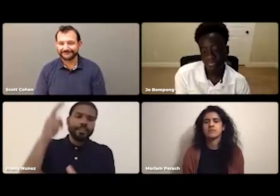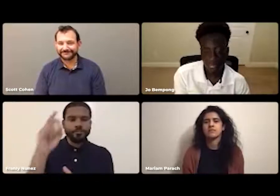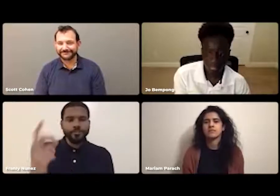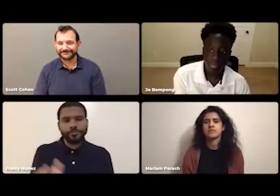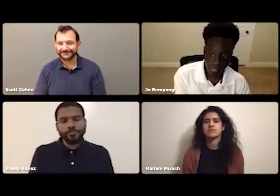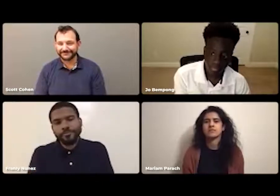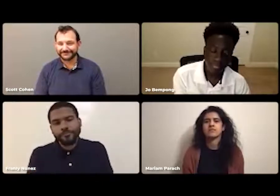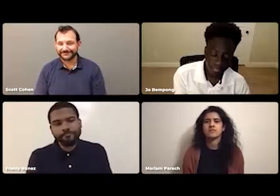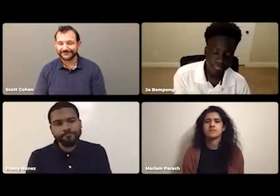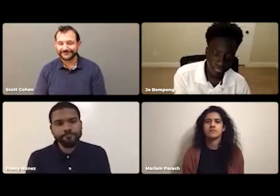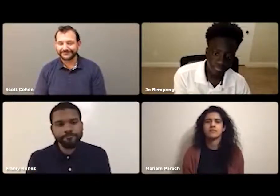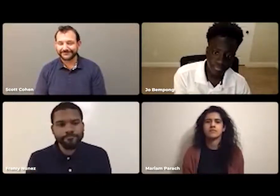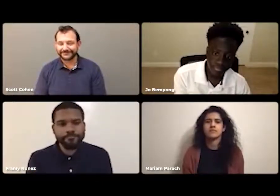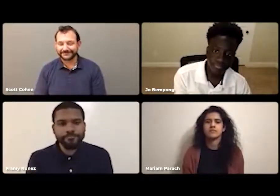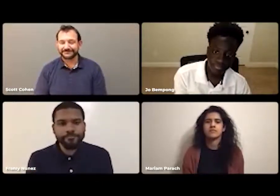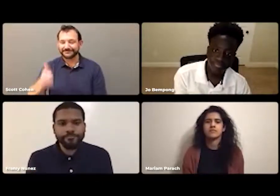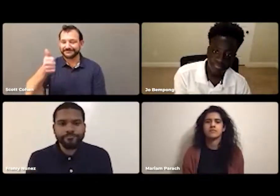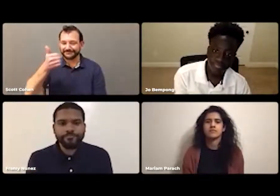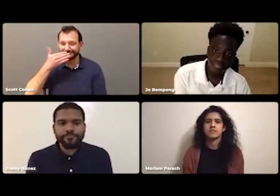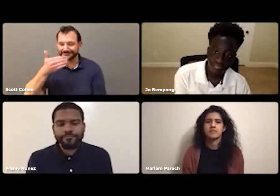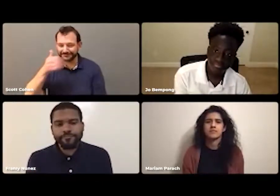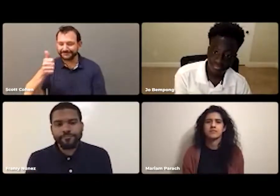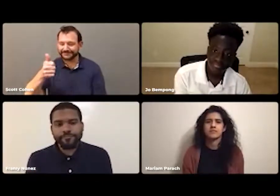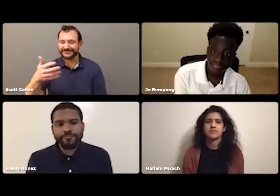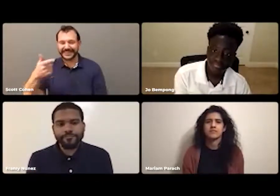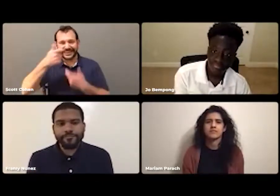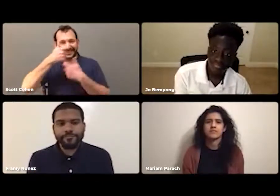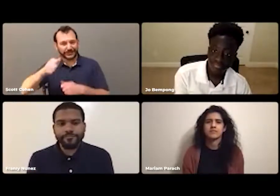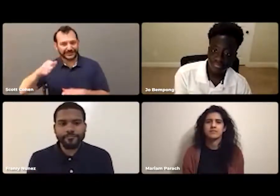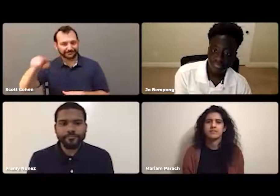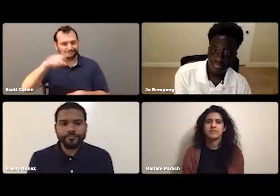So, she did inspire me to move on to higher education.